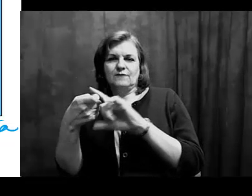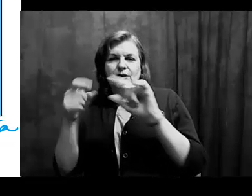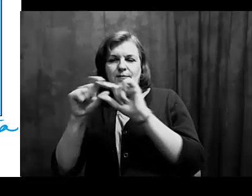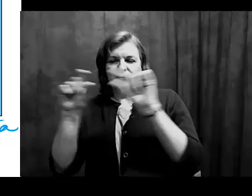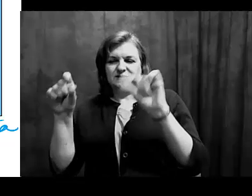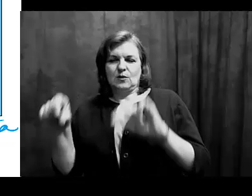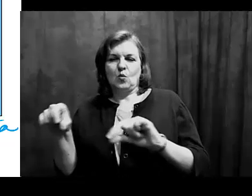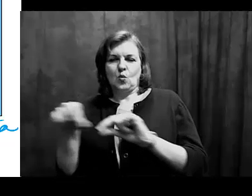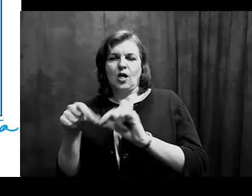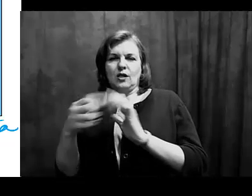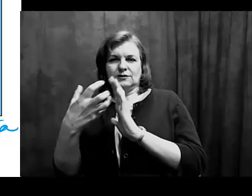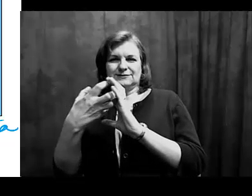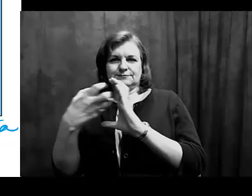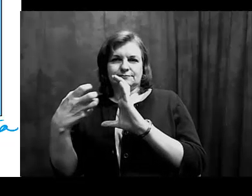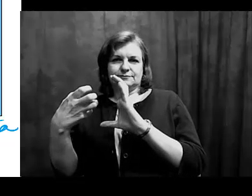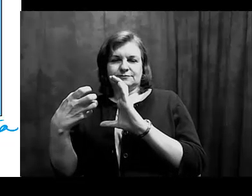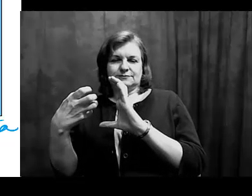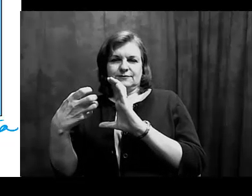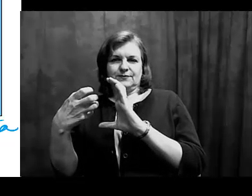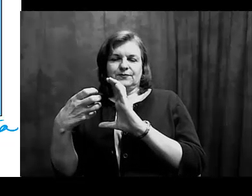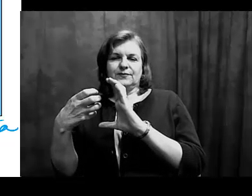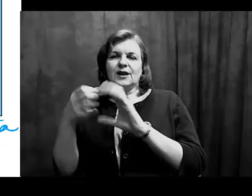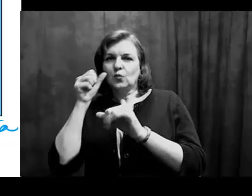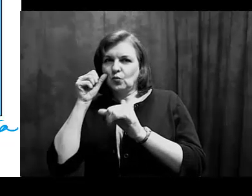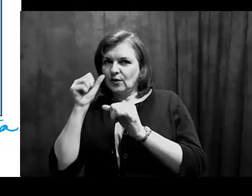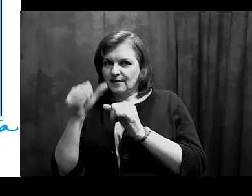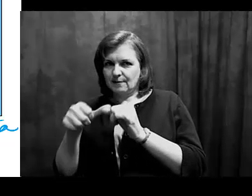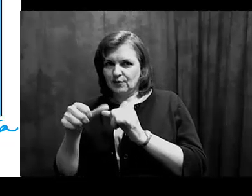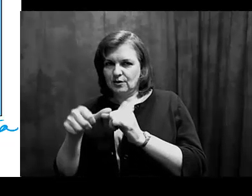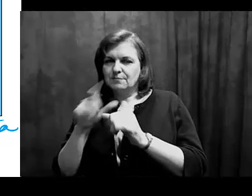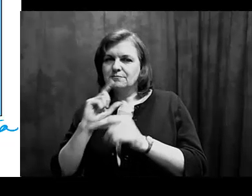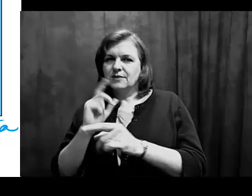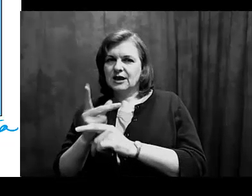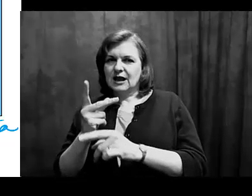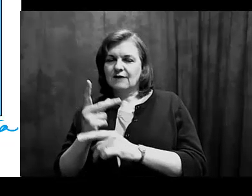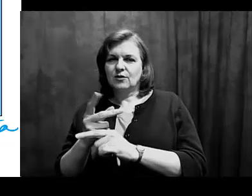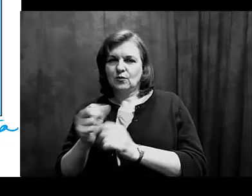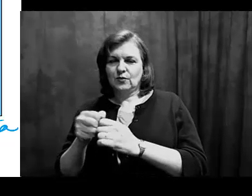it actually goes through a process known as plasmolysis